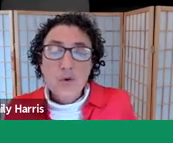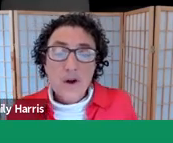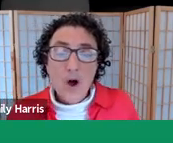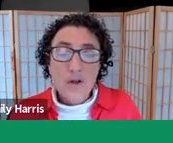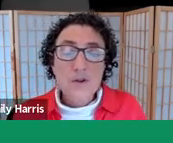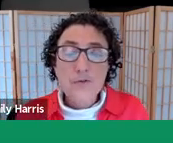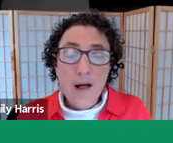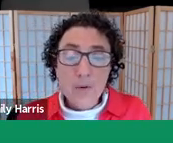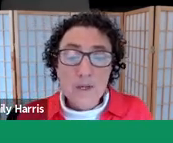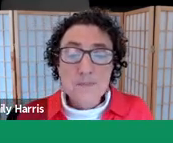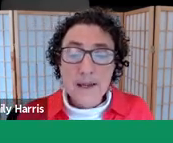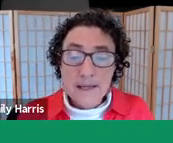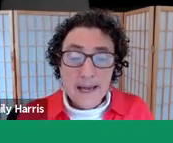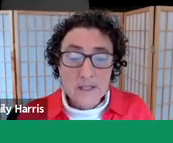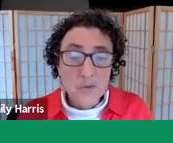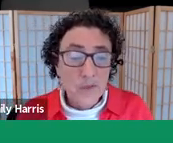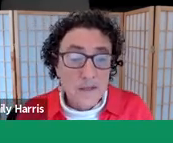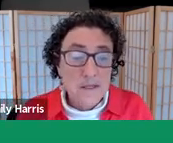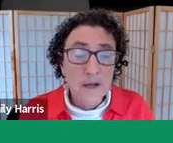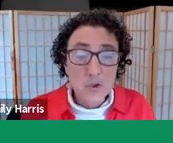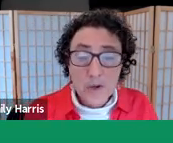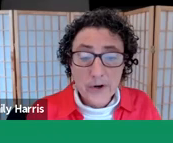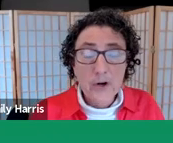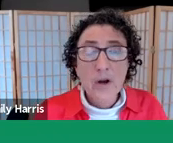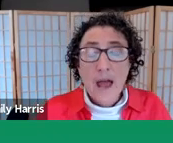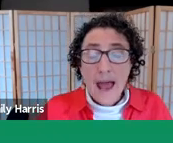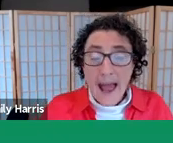You can also follow us by connecting with us on Twitter